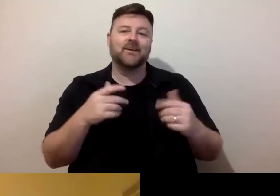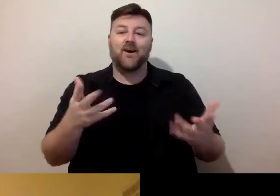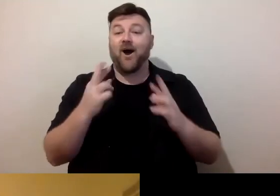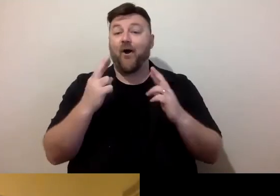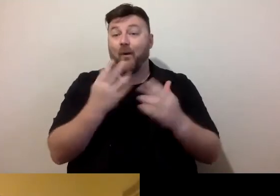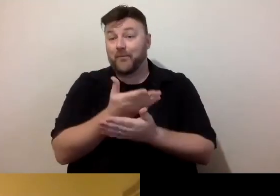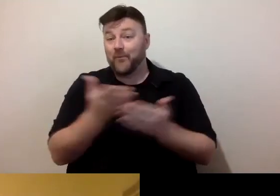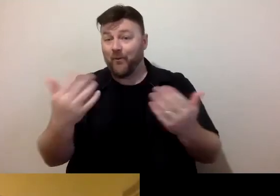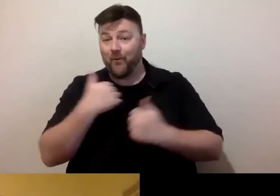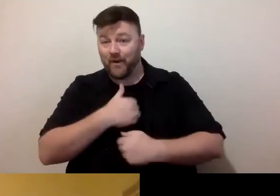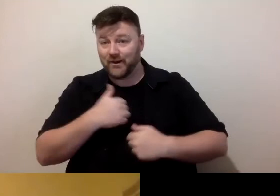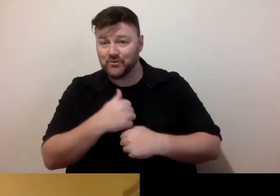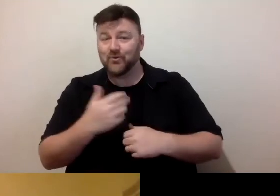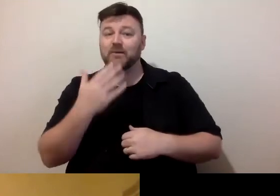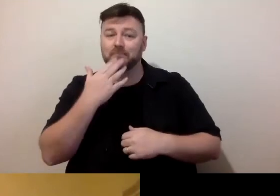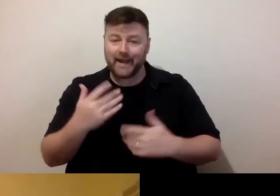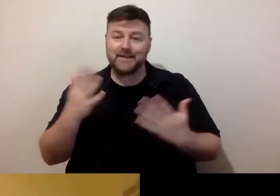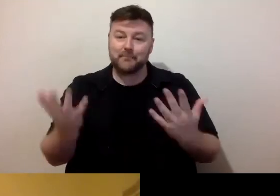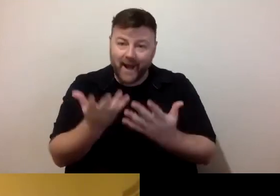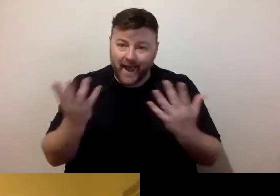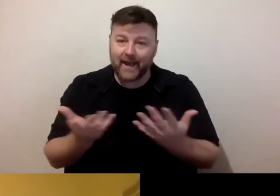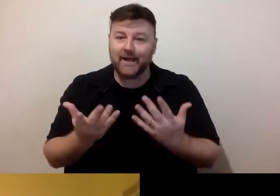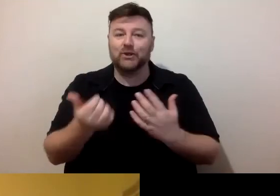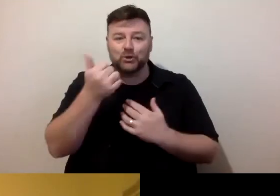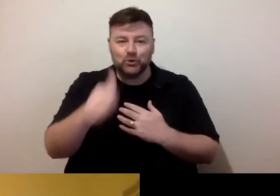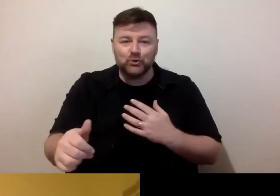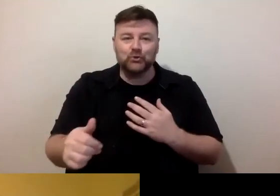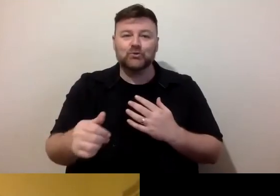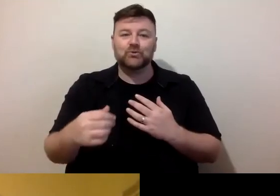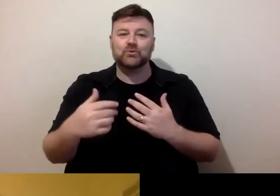takes it with them and has a play around and explores within the app